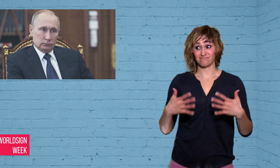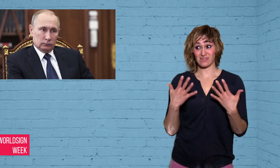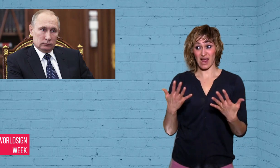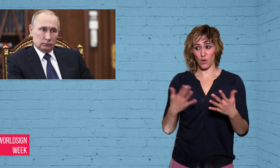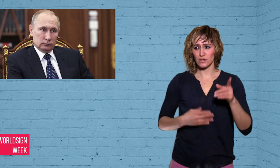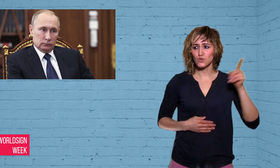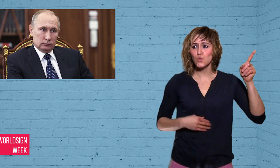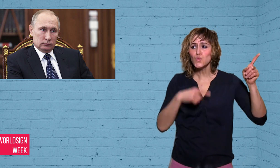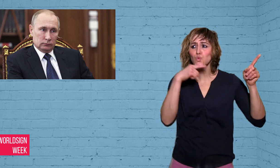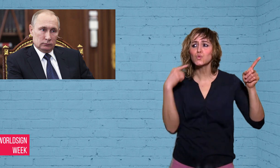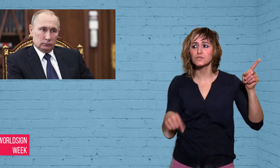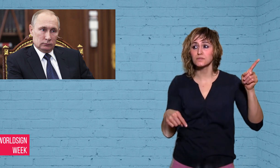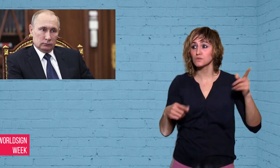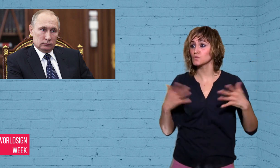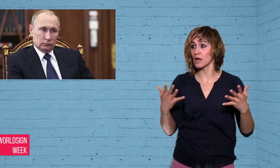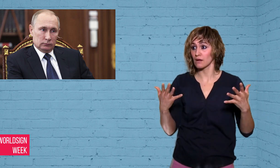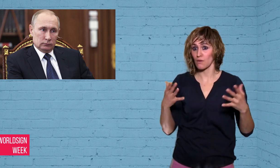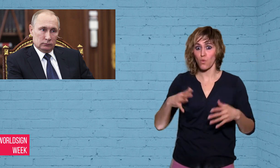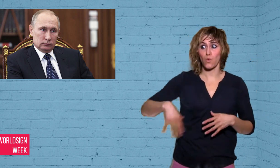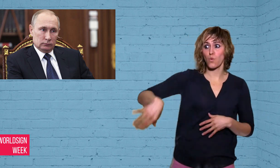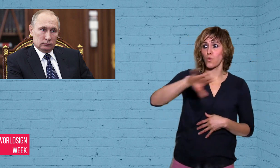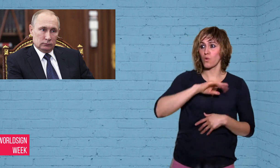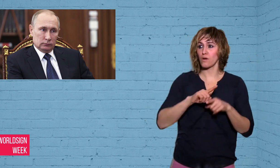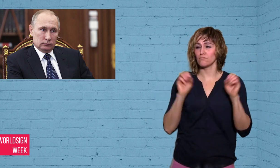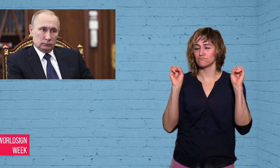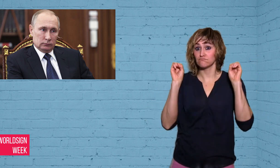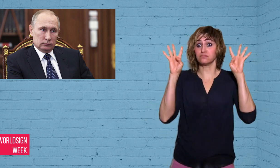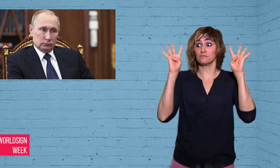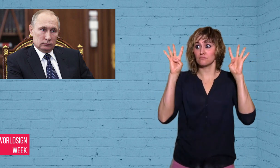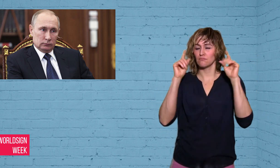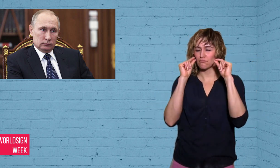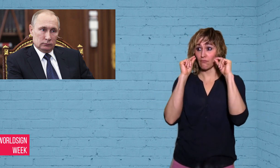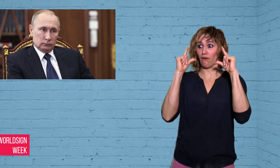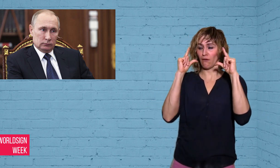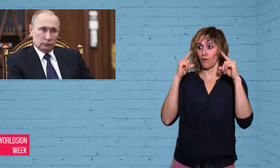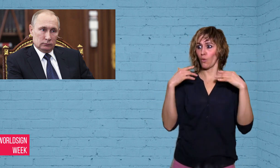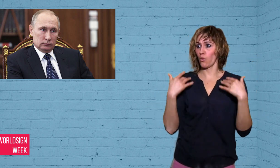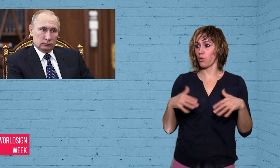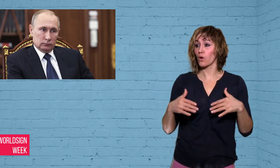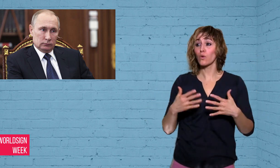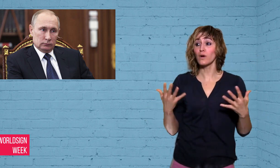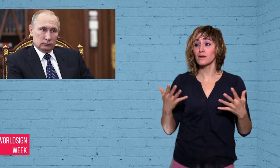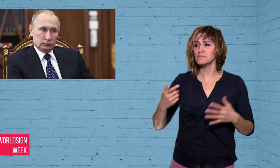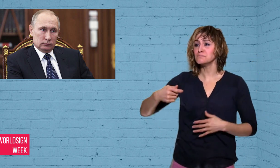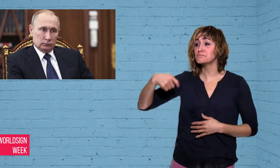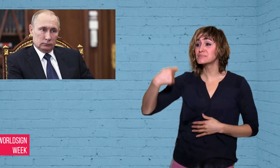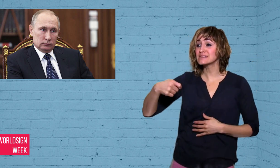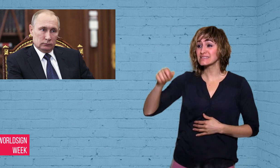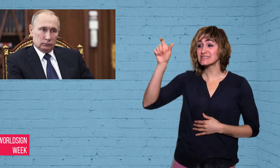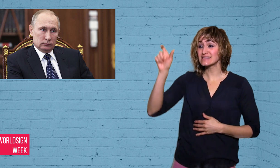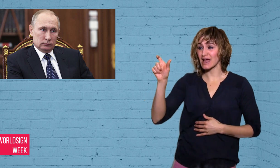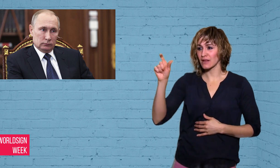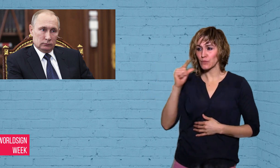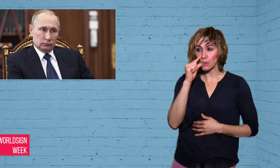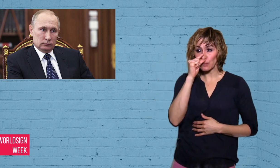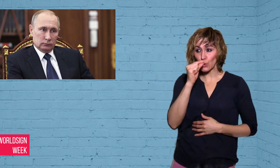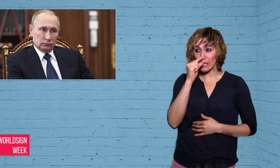Dawn: In a bold and surprise move, Russian